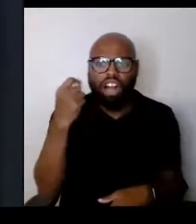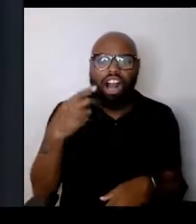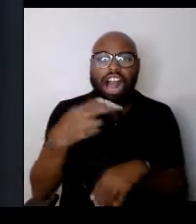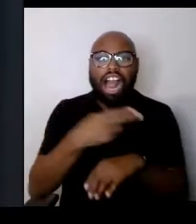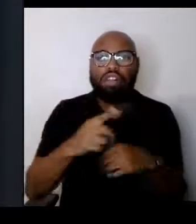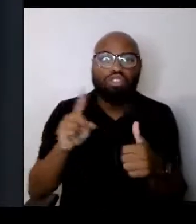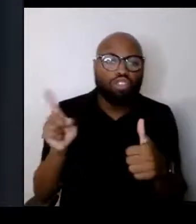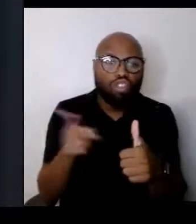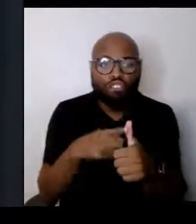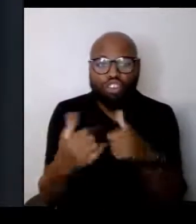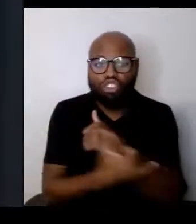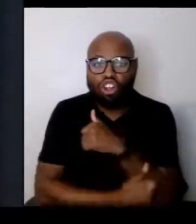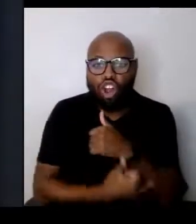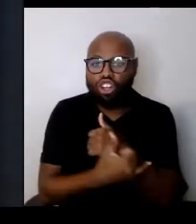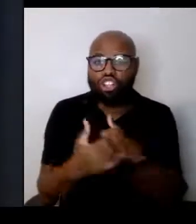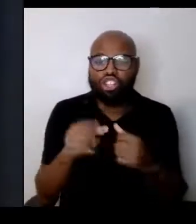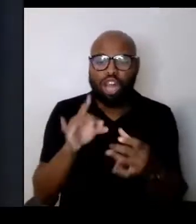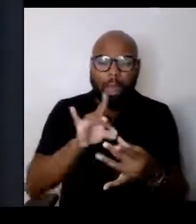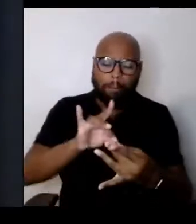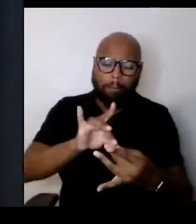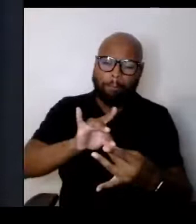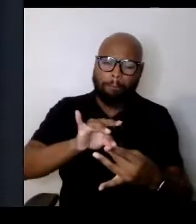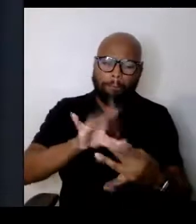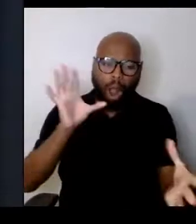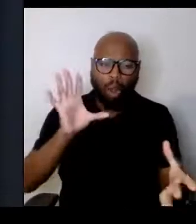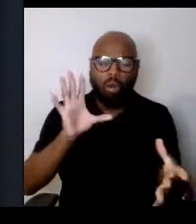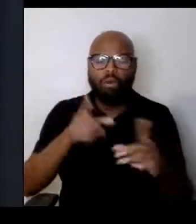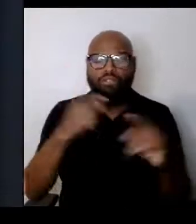that broke away from slavery they led this